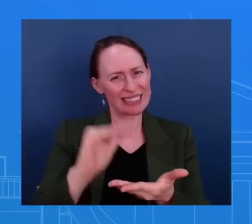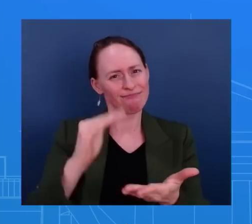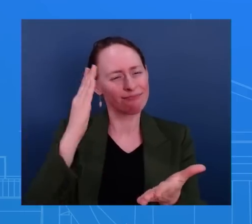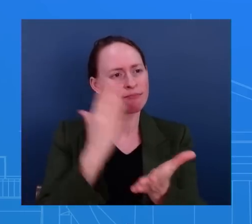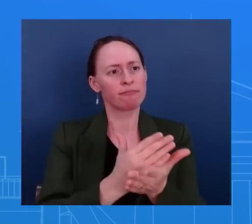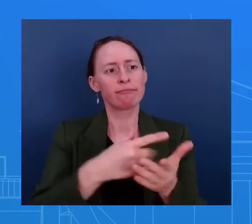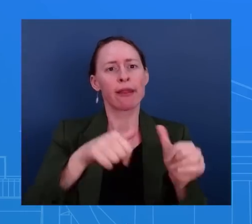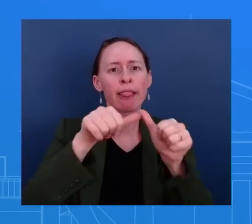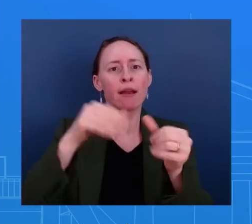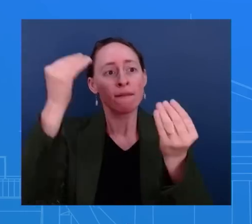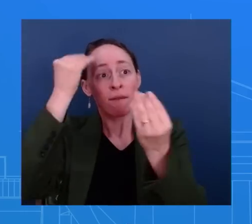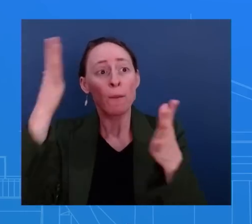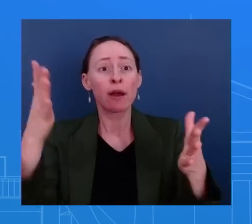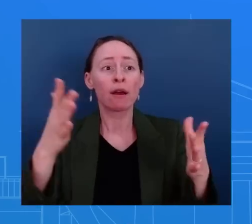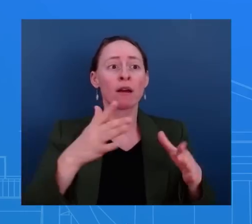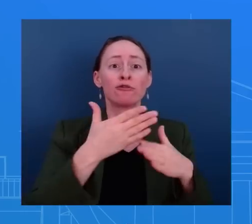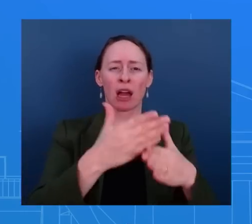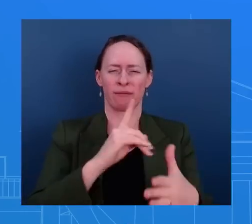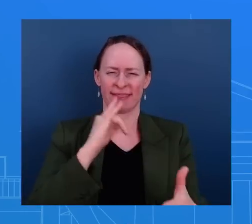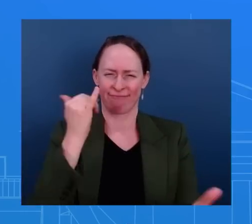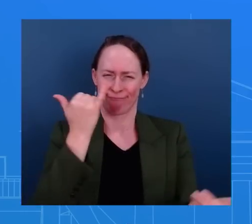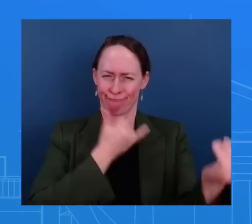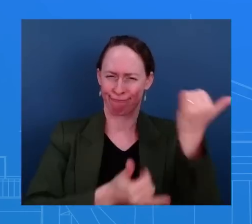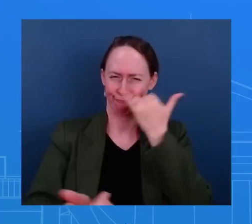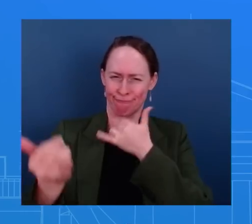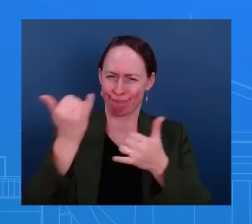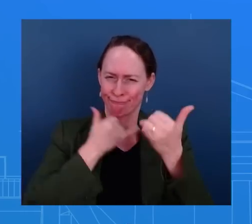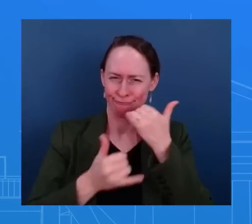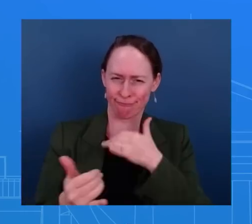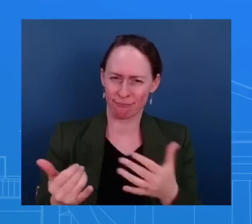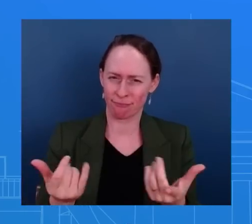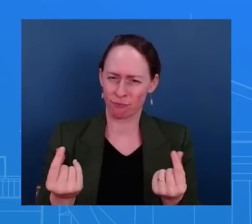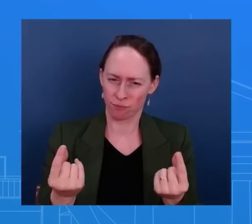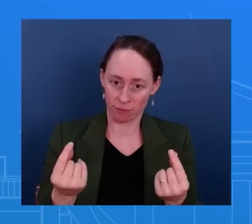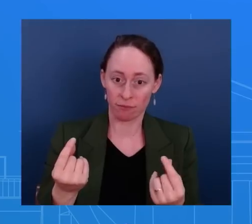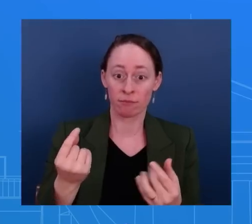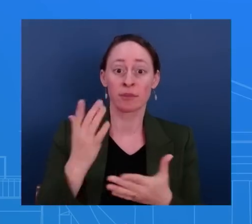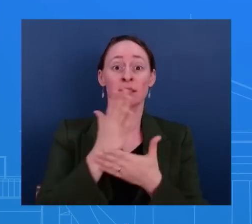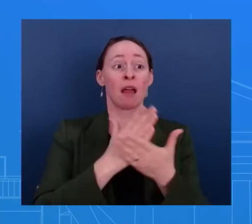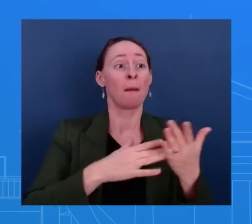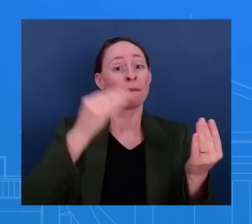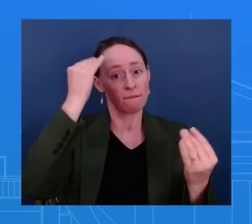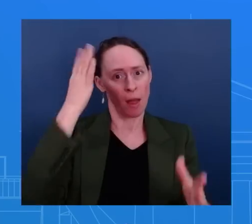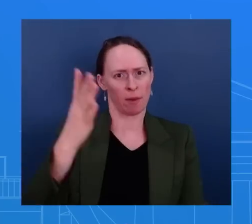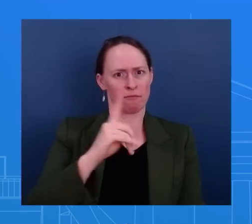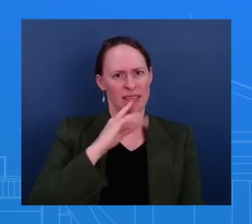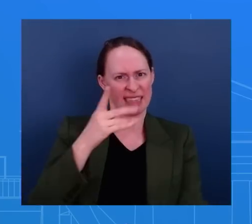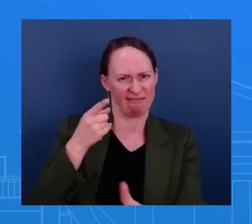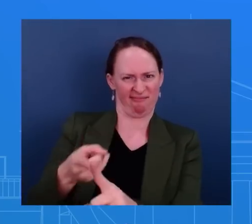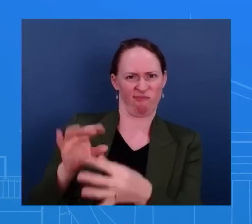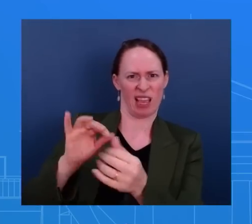Some of that was about campaign misinformation, but, you know, it's a wider thing, right? Ms. Jean-Pierre: Yeah, no, and you've heard us talk about this many times from here,